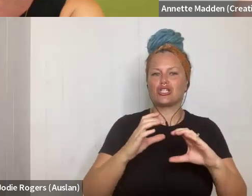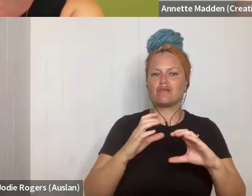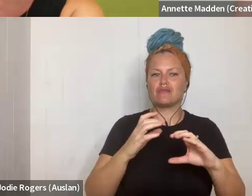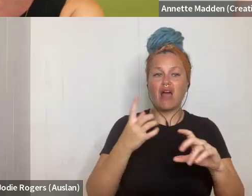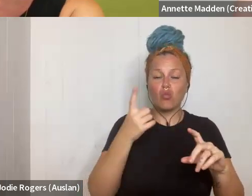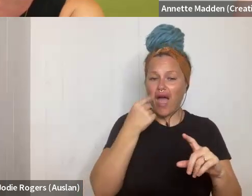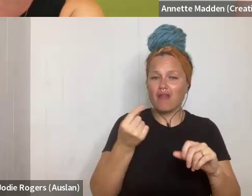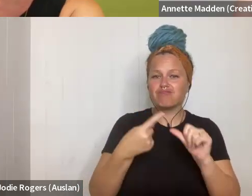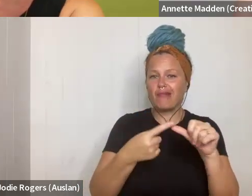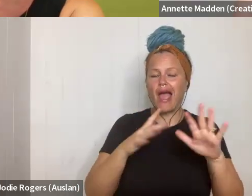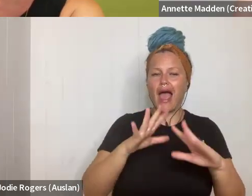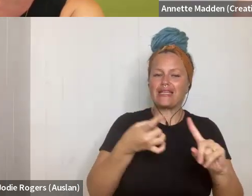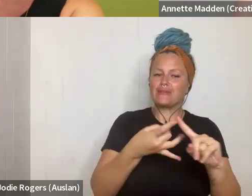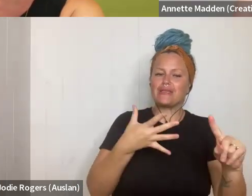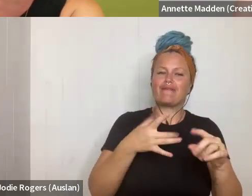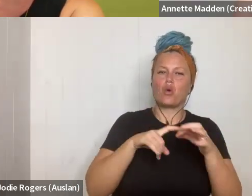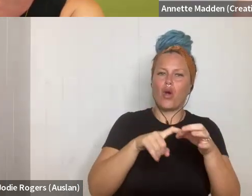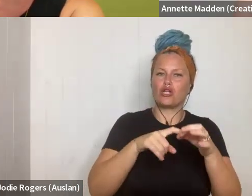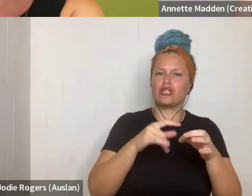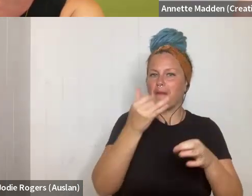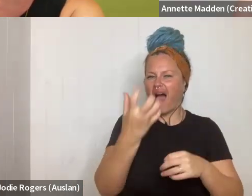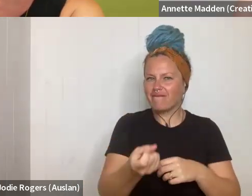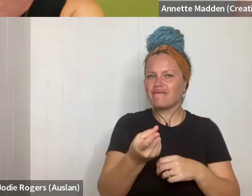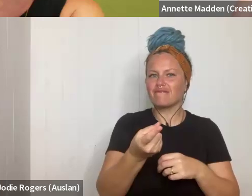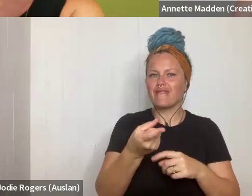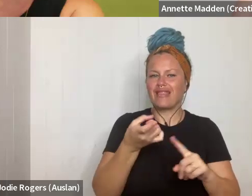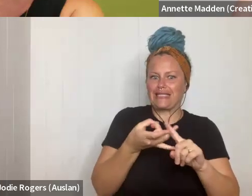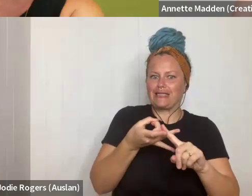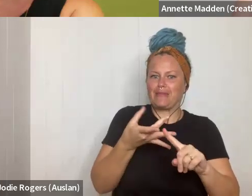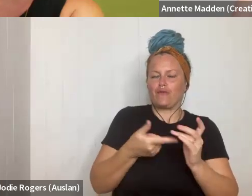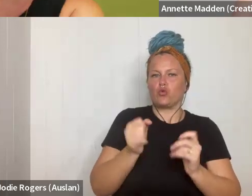of your thoughts. We look forward to follow-up conversations,